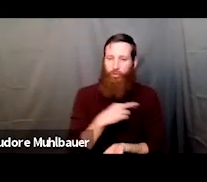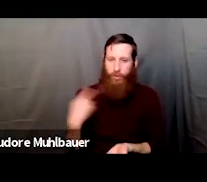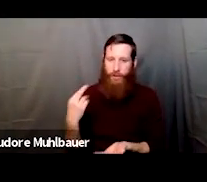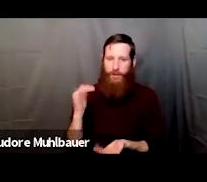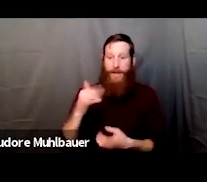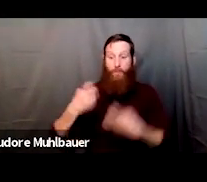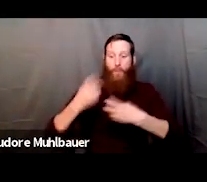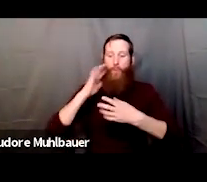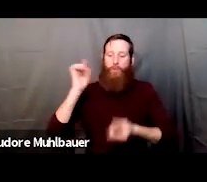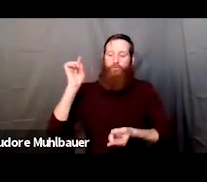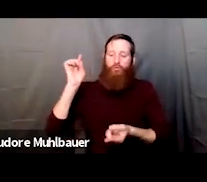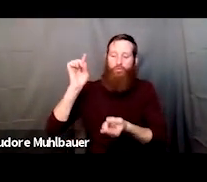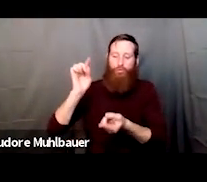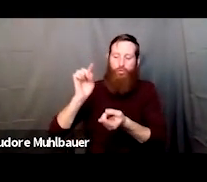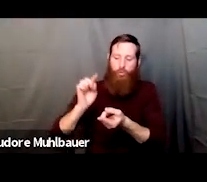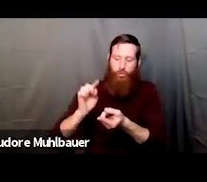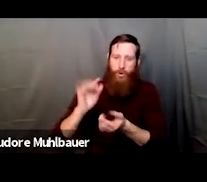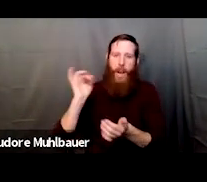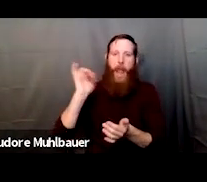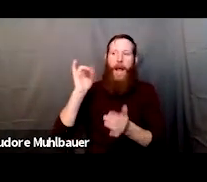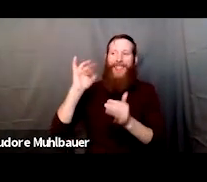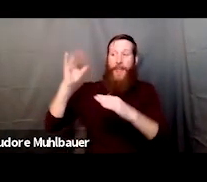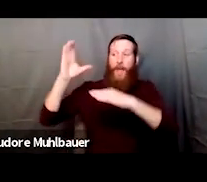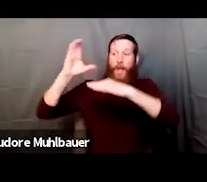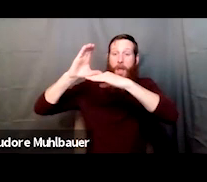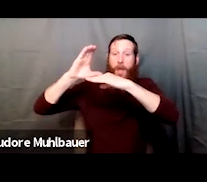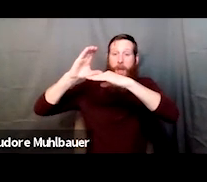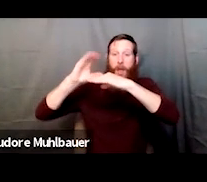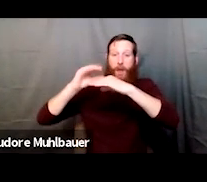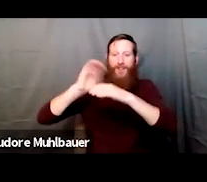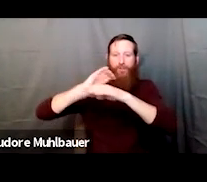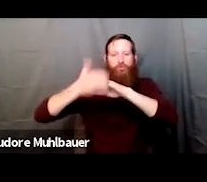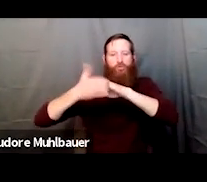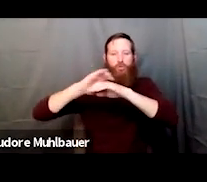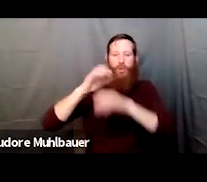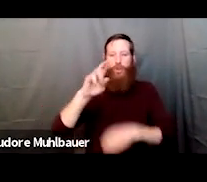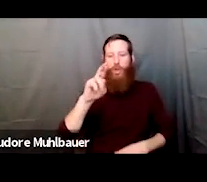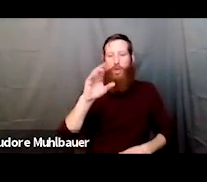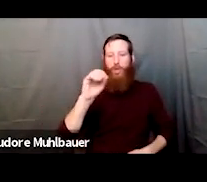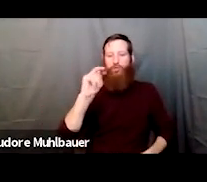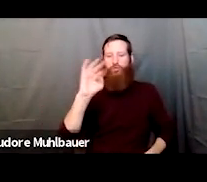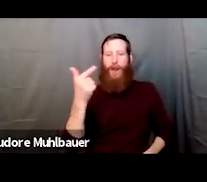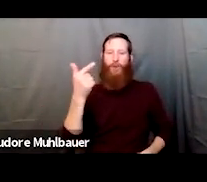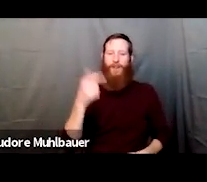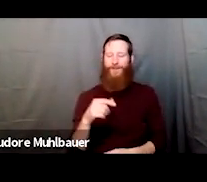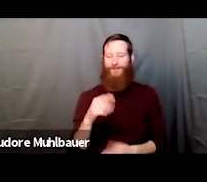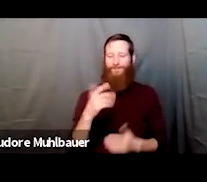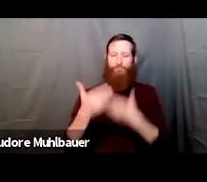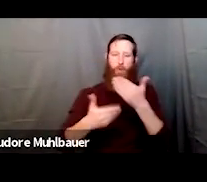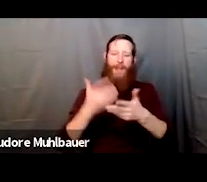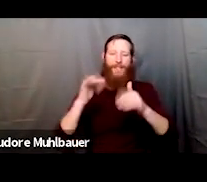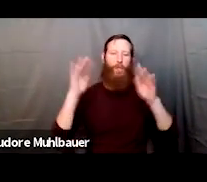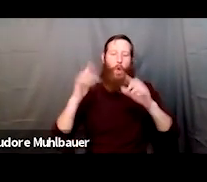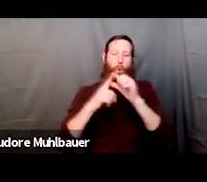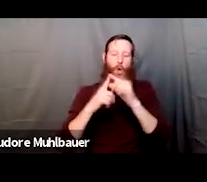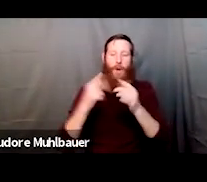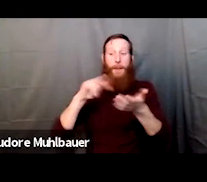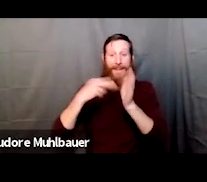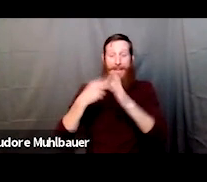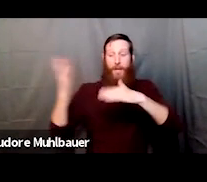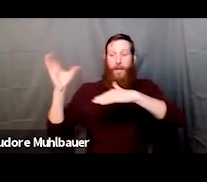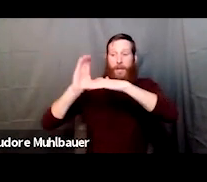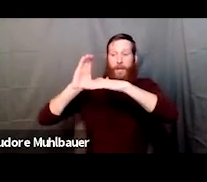That there is a "rounding process" going on which is a technical snow jargon that talks about how snow changes over time